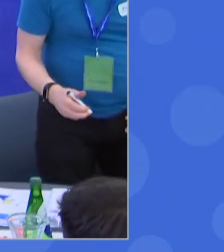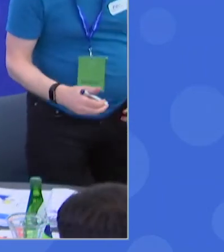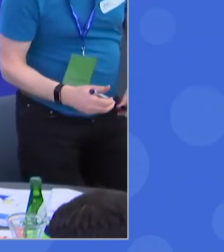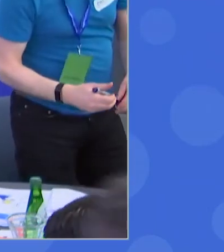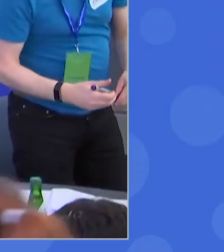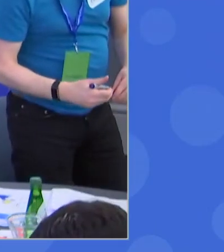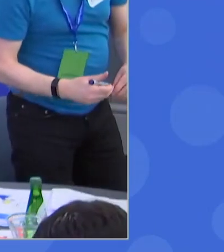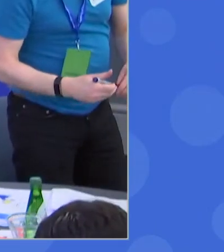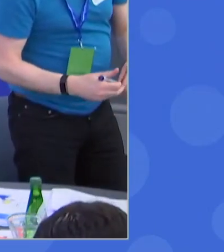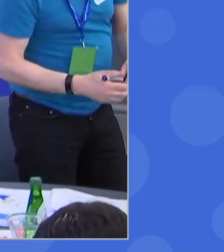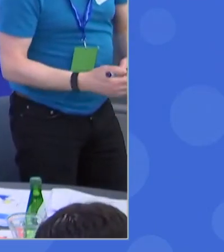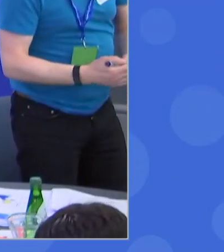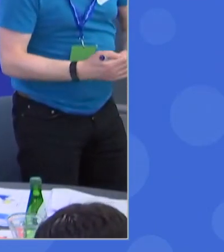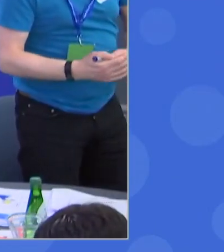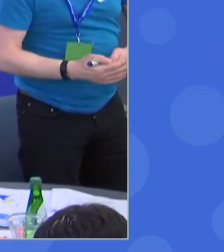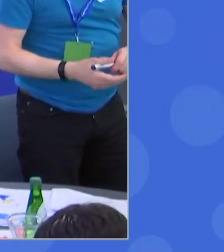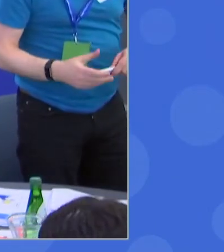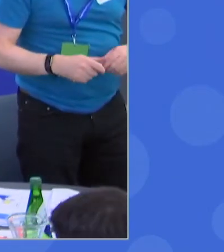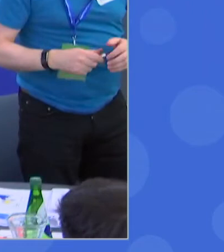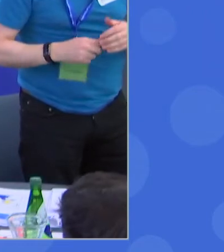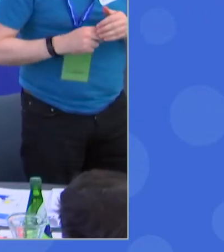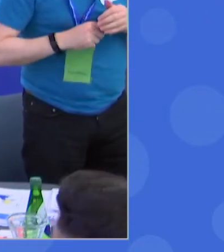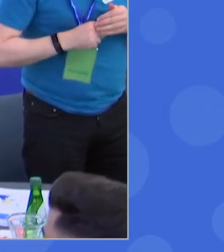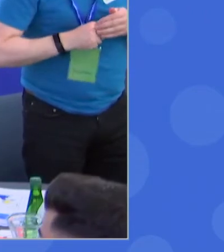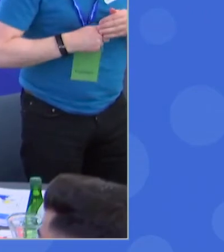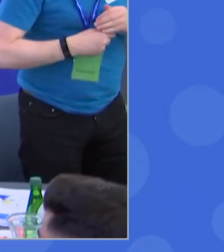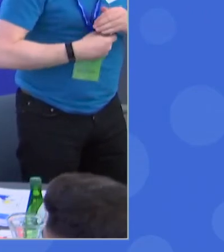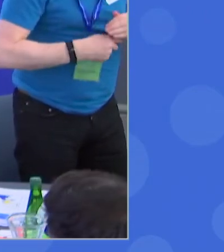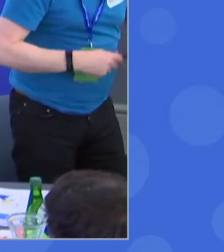in the first weekend that you were asked to give your consent for film casting